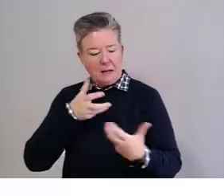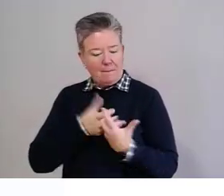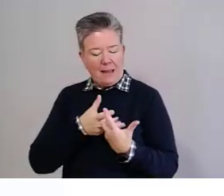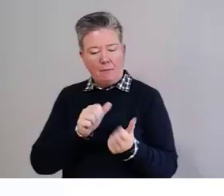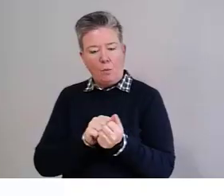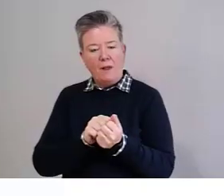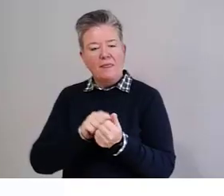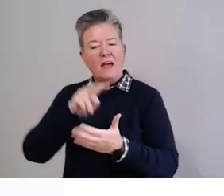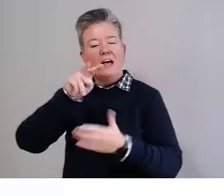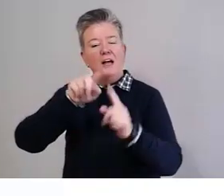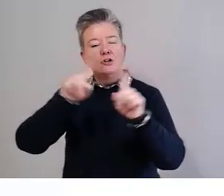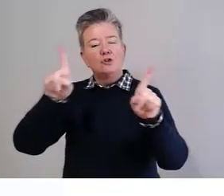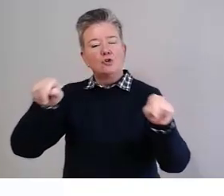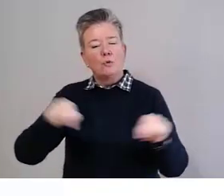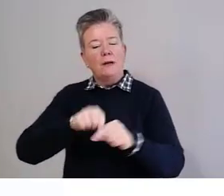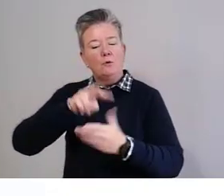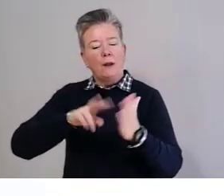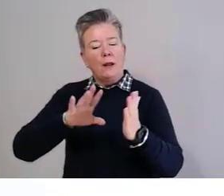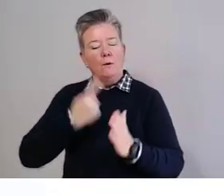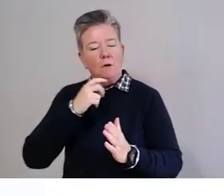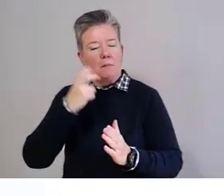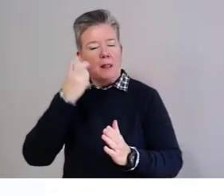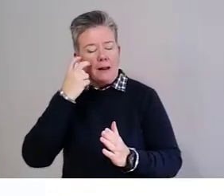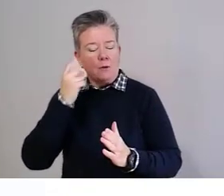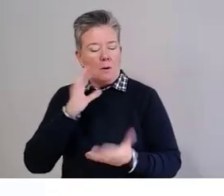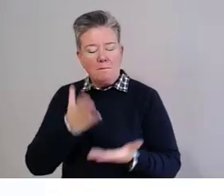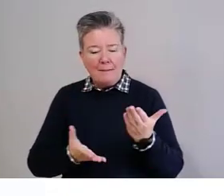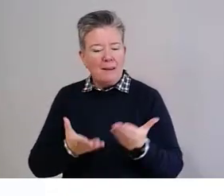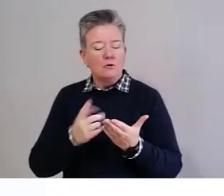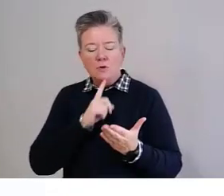or just in general tricky to read.